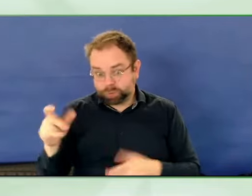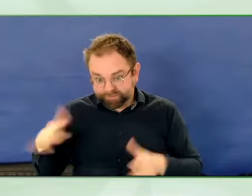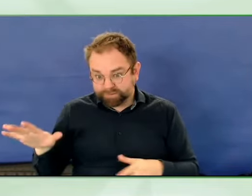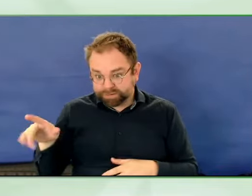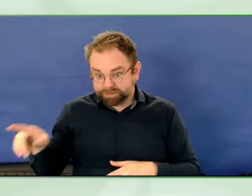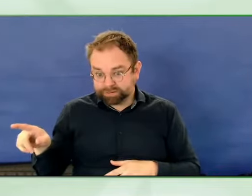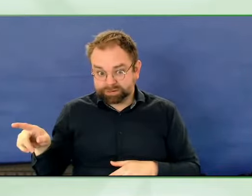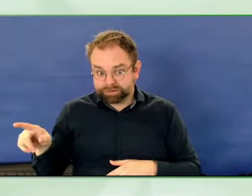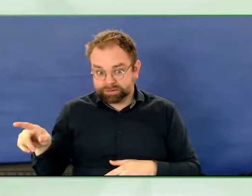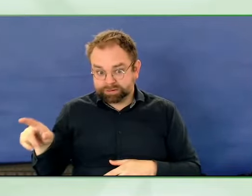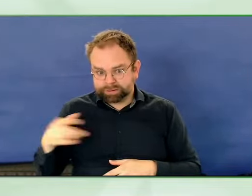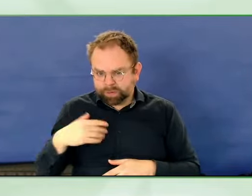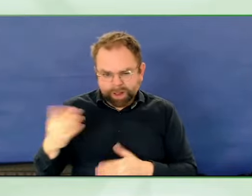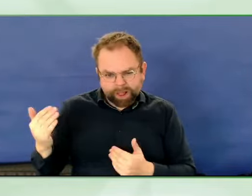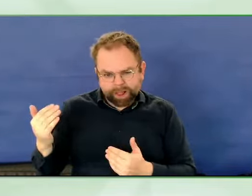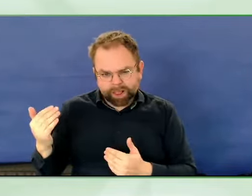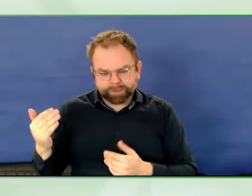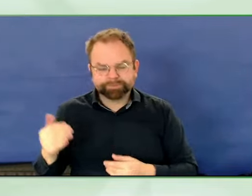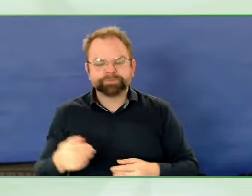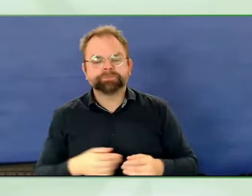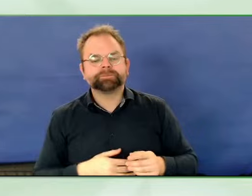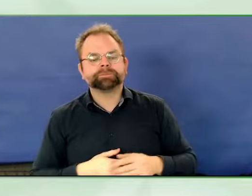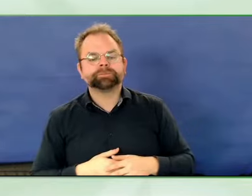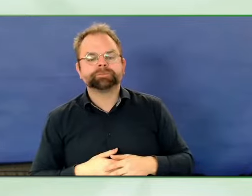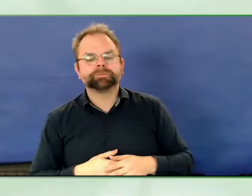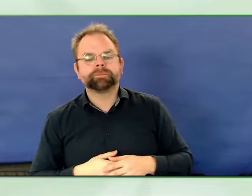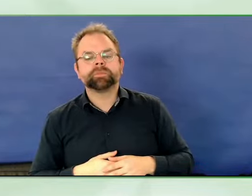leading, making fashion or circular.